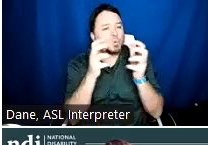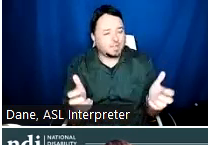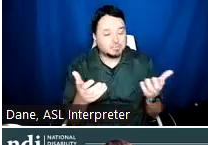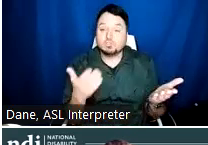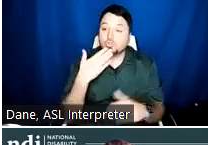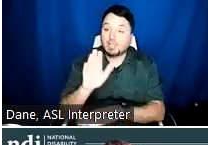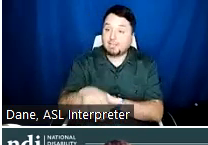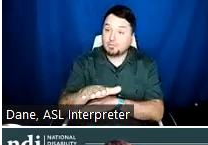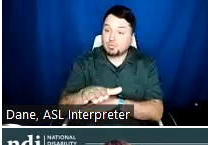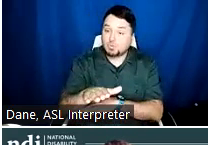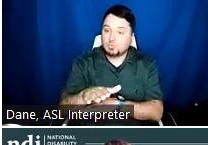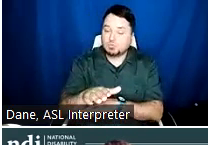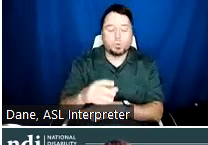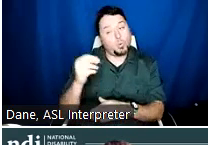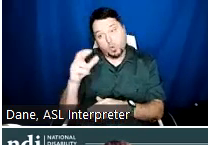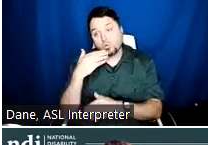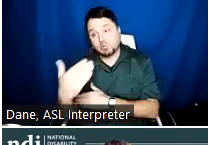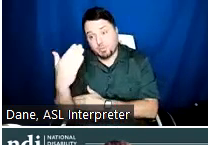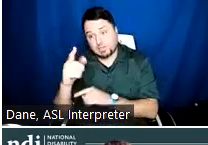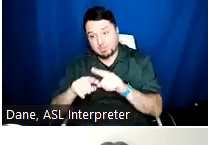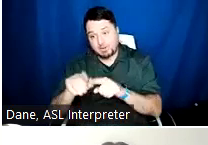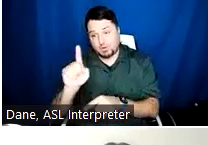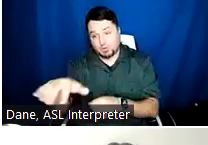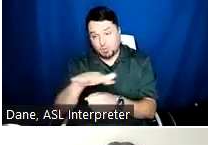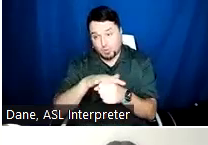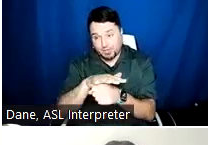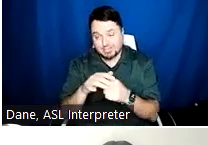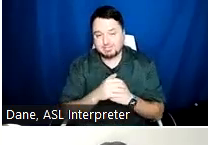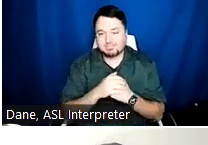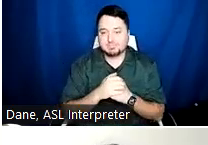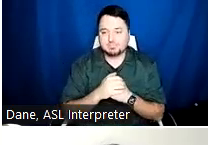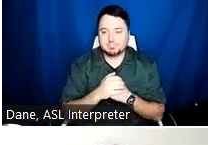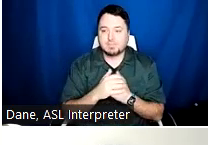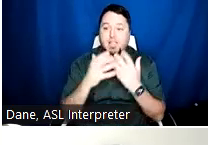afternoon or good morning everyone depending on your location. Unfortunately Assistant Secretary